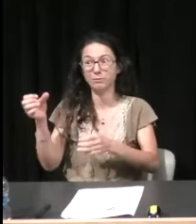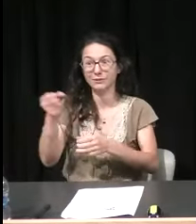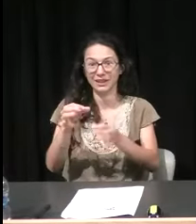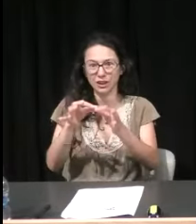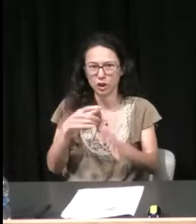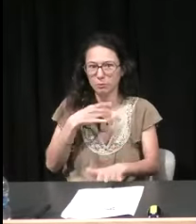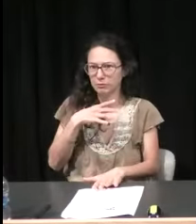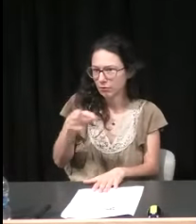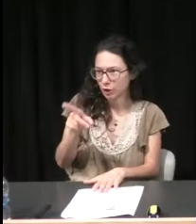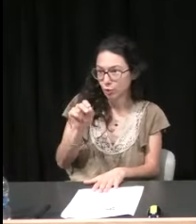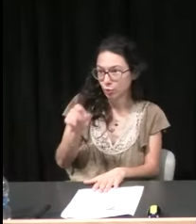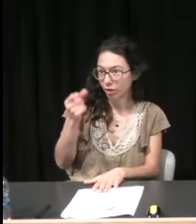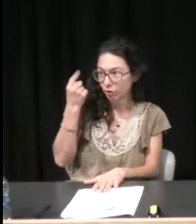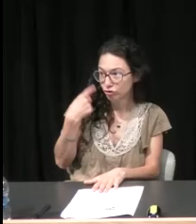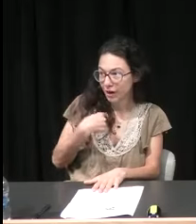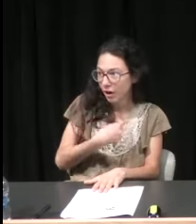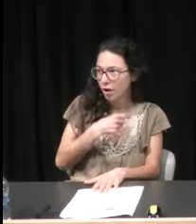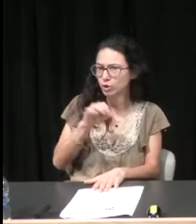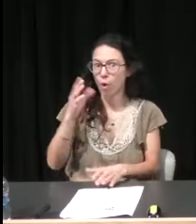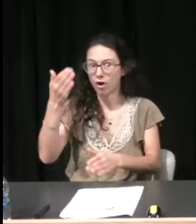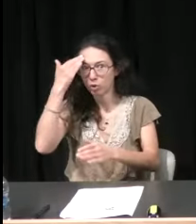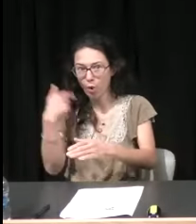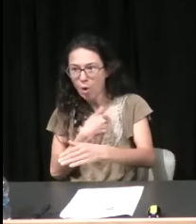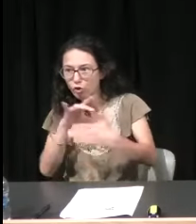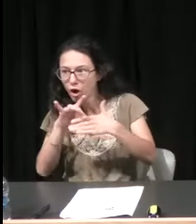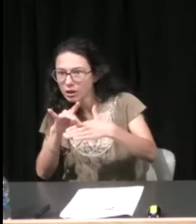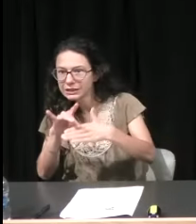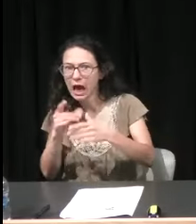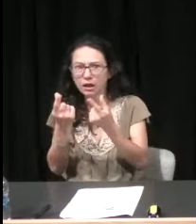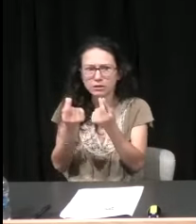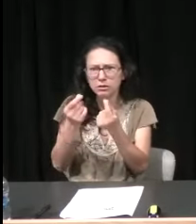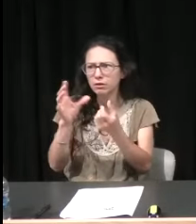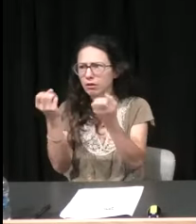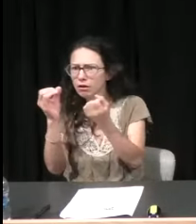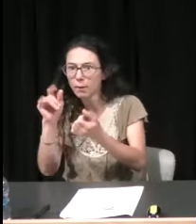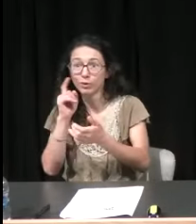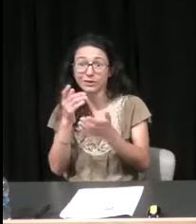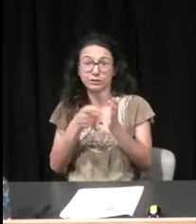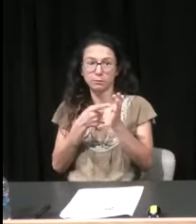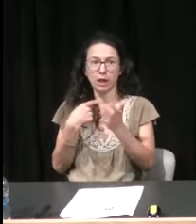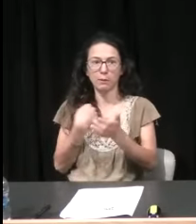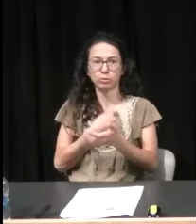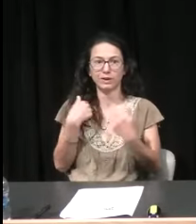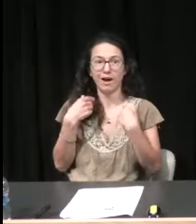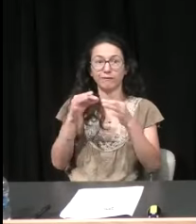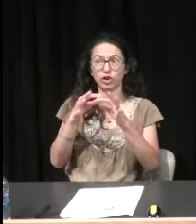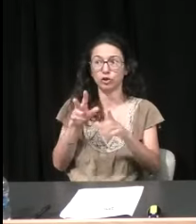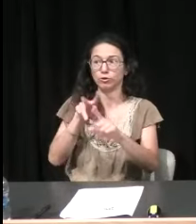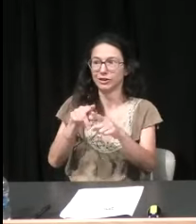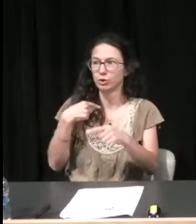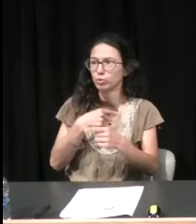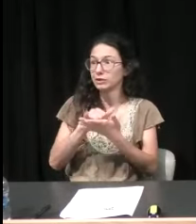cost to us when an interpreter is brought in you know making unsure if The Interpreter understands